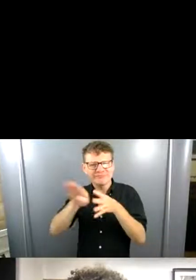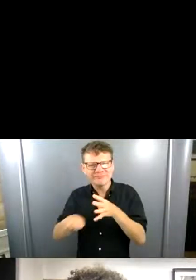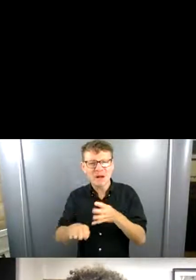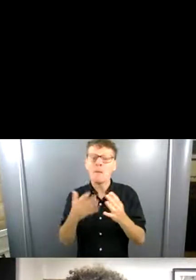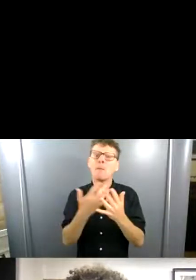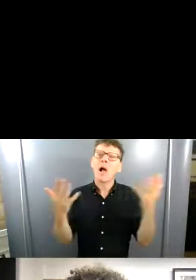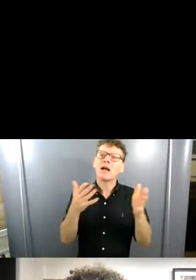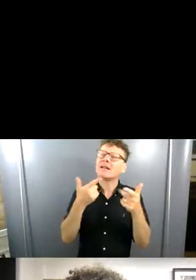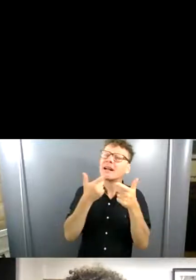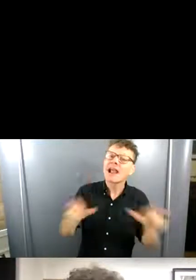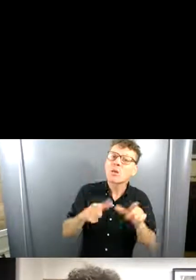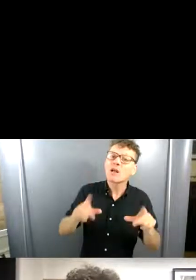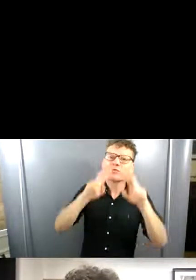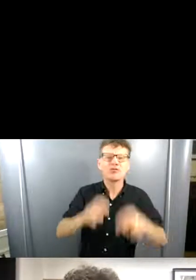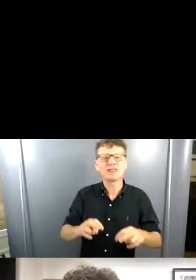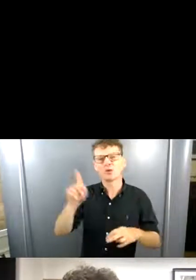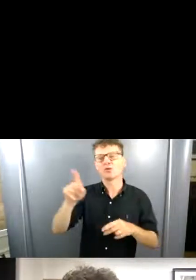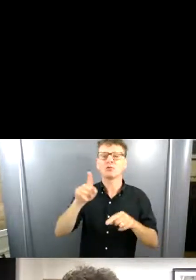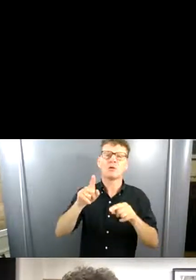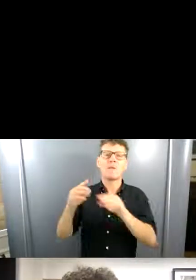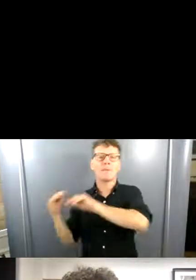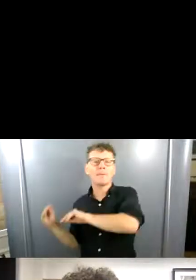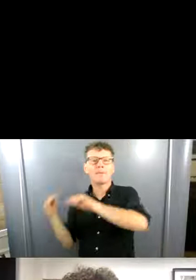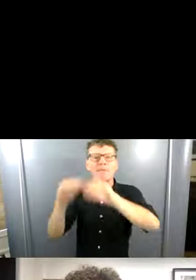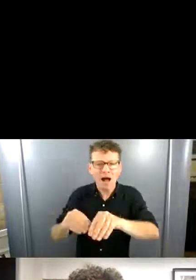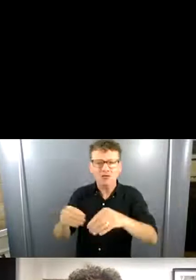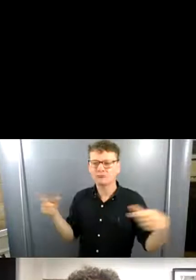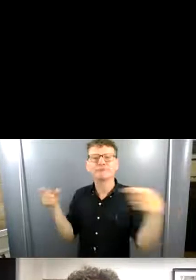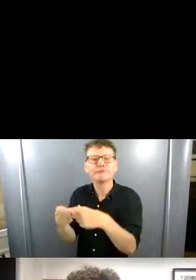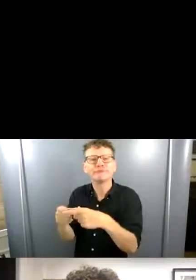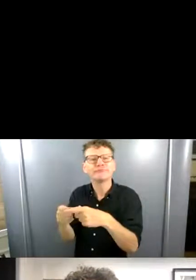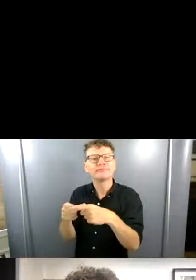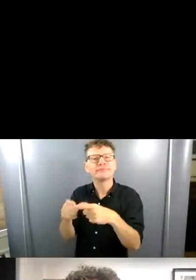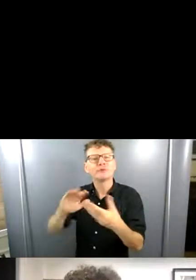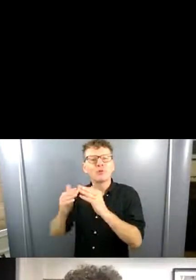focuses on minoritized migrant communities in countries which have a fairly monolingual mindset